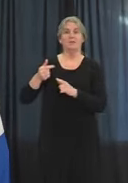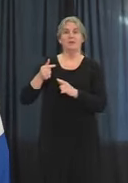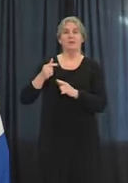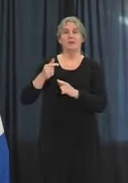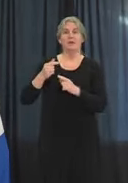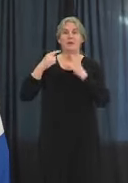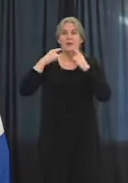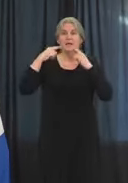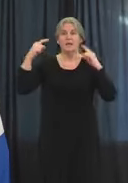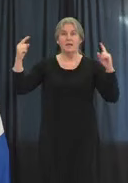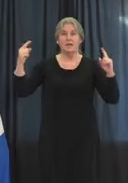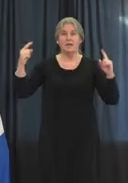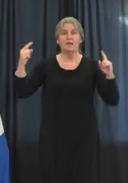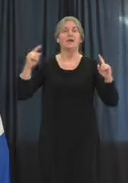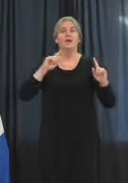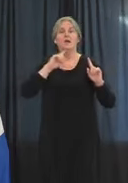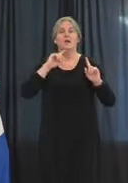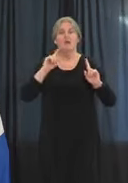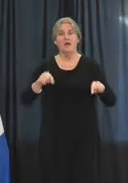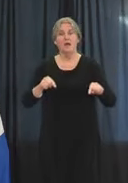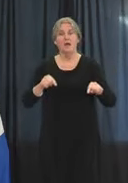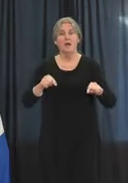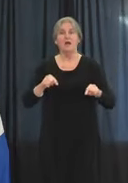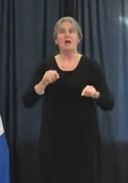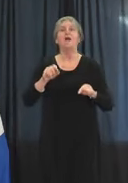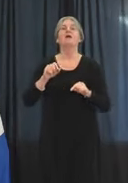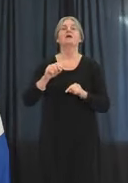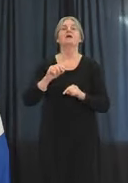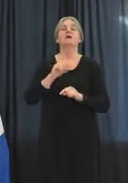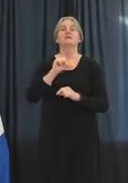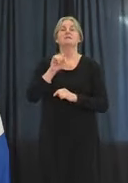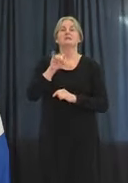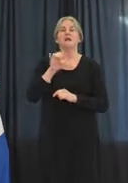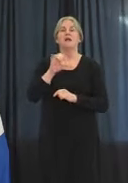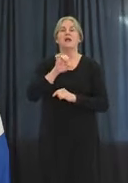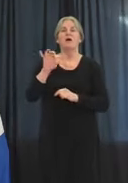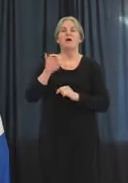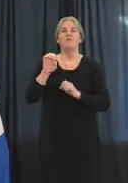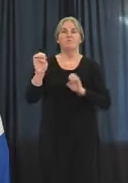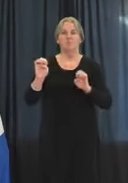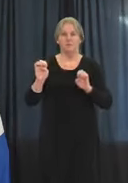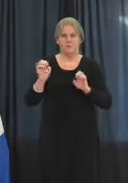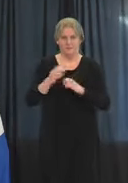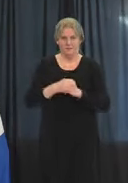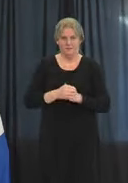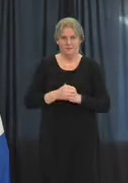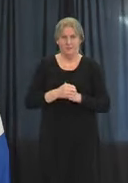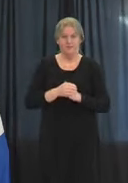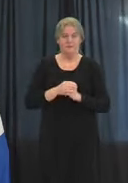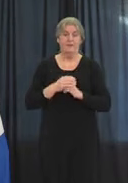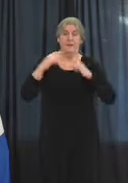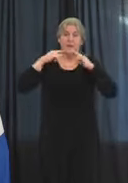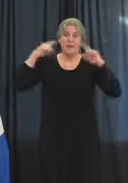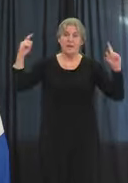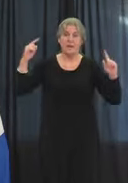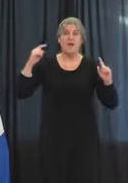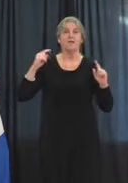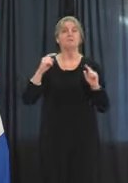invoked the civil measures emergency act and declared a state of emergency. Invoking of this act makes it